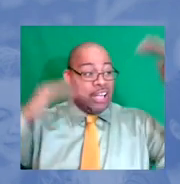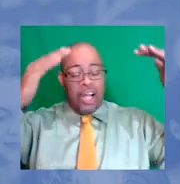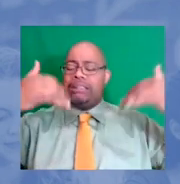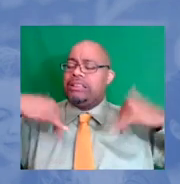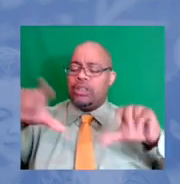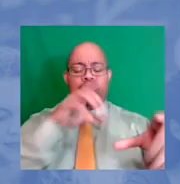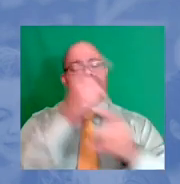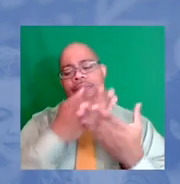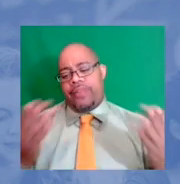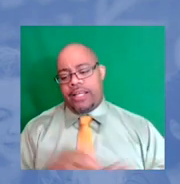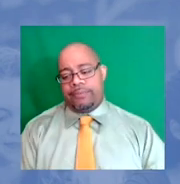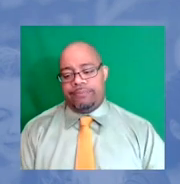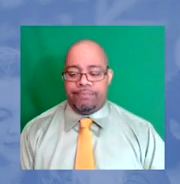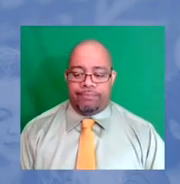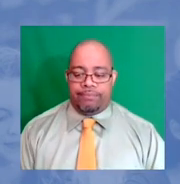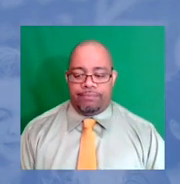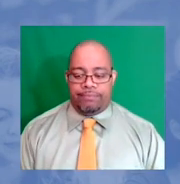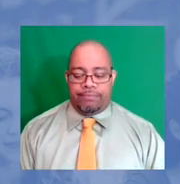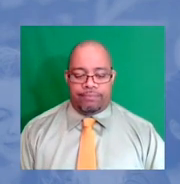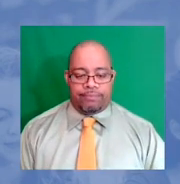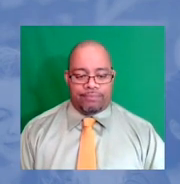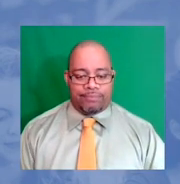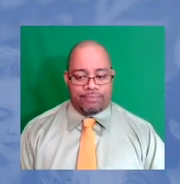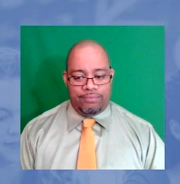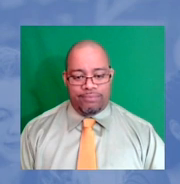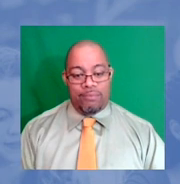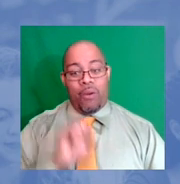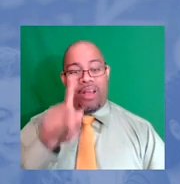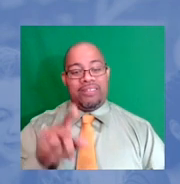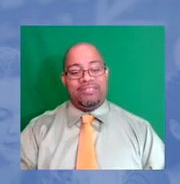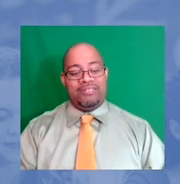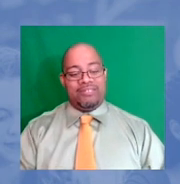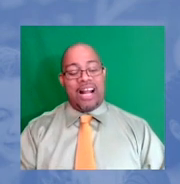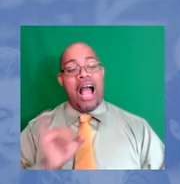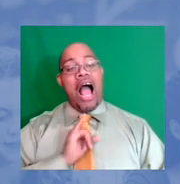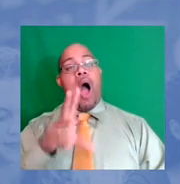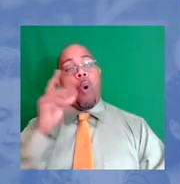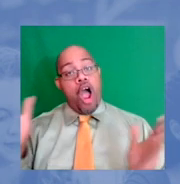THANK YOU. >> I WOULD ENCOURAGE ALL SCHOOL LEADERS TO